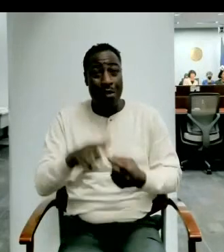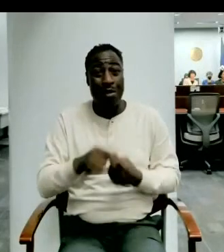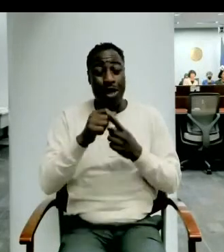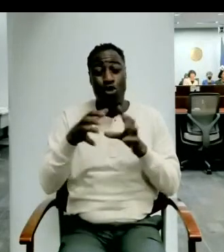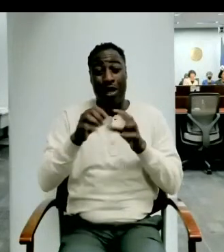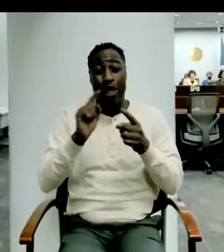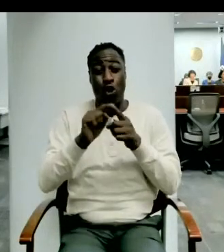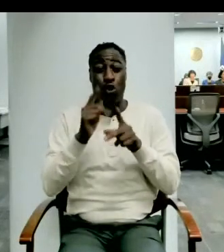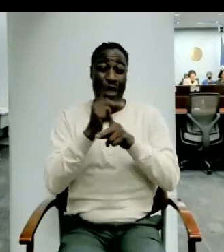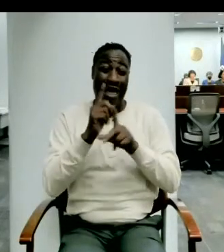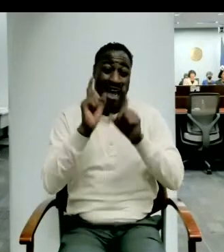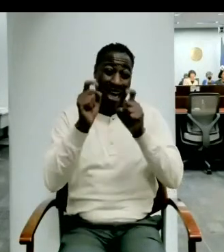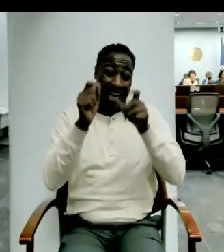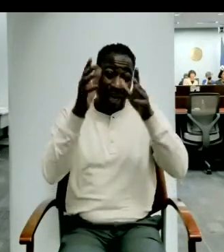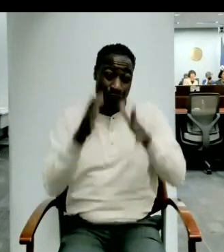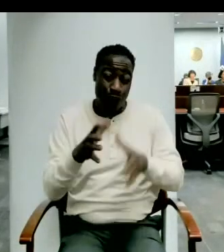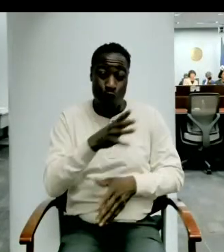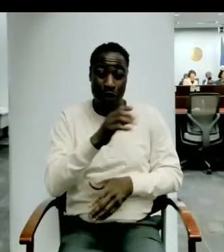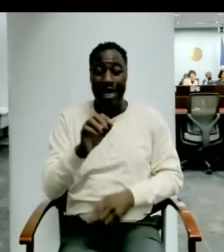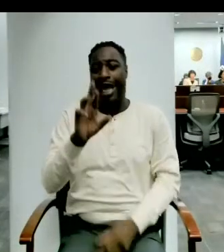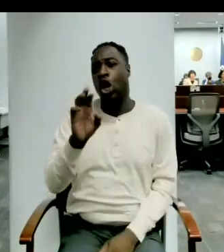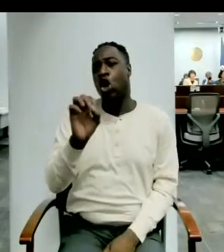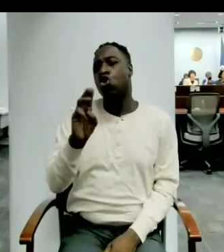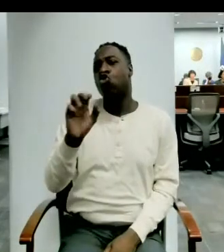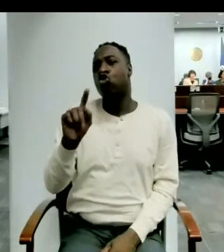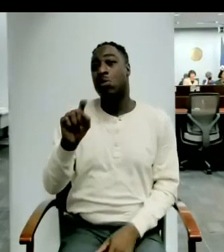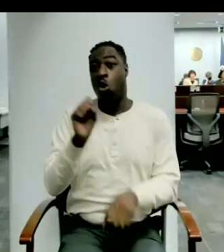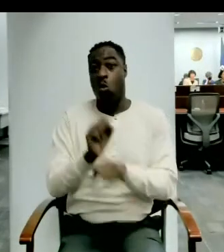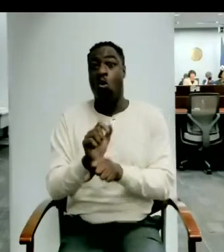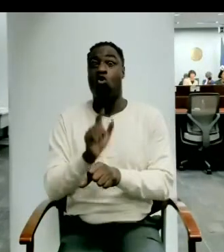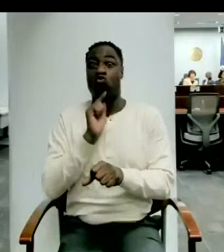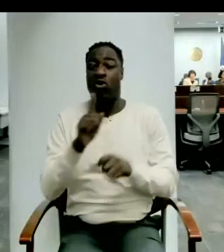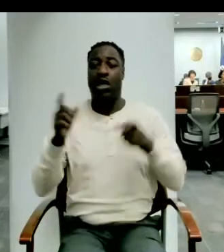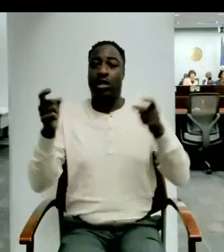to caregivers and how remote work is very domestic that want now after the